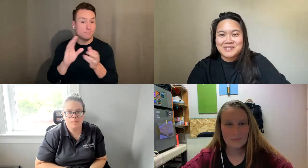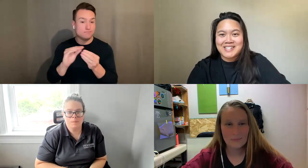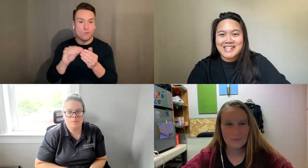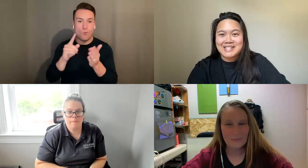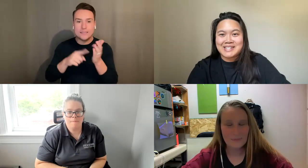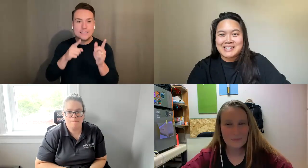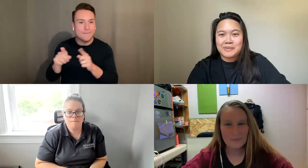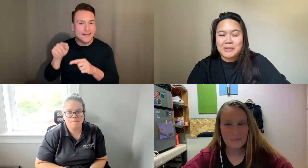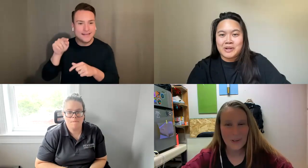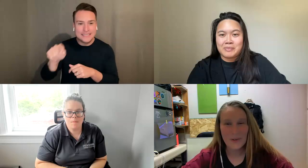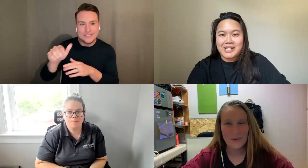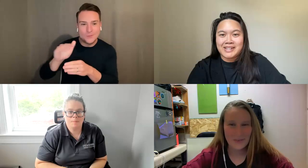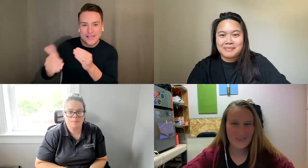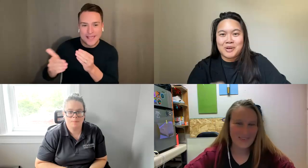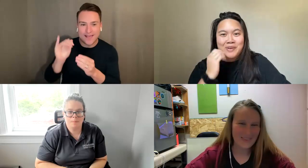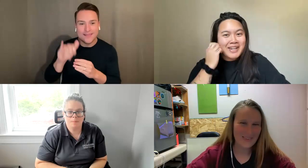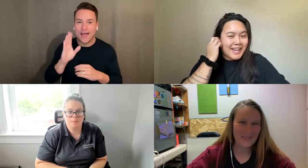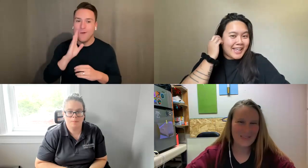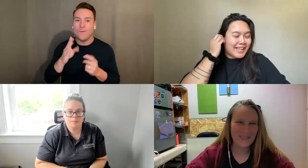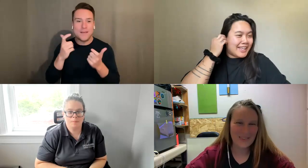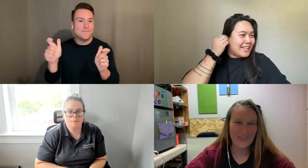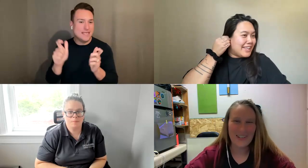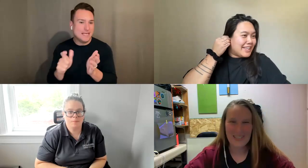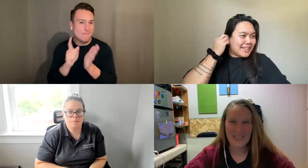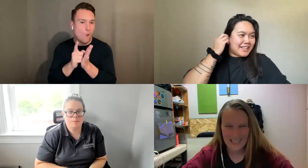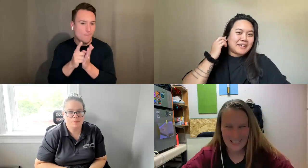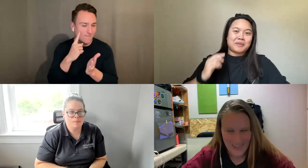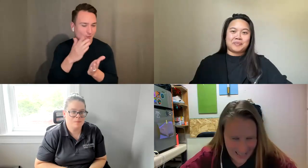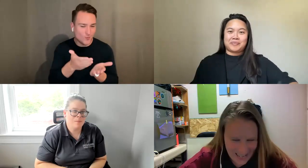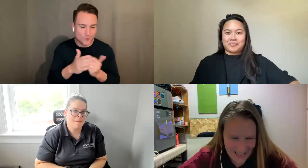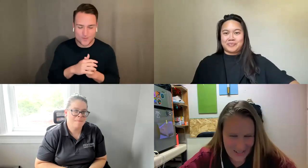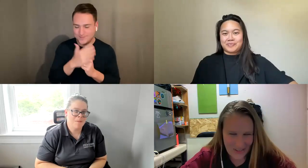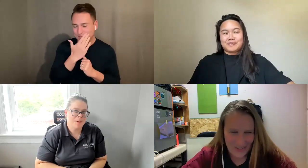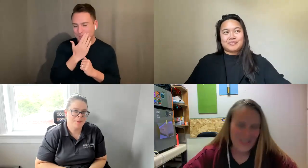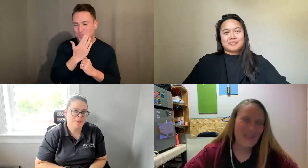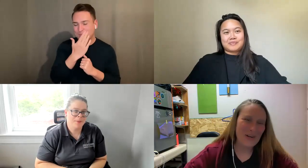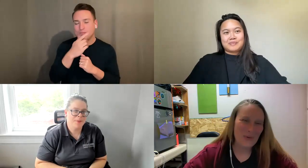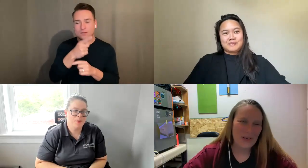weekend, too, because that's going to be a pretty big moment. Oh, right. Yeah.